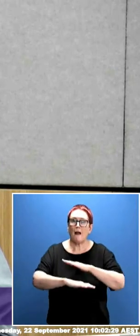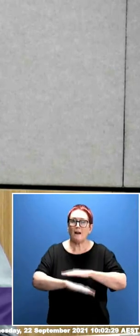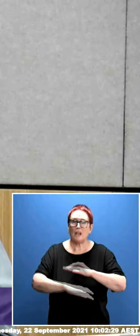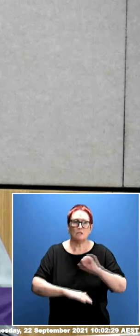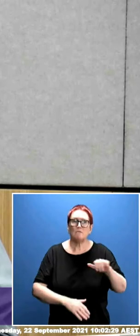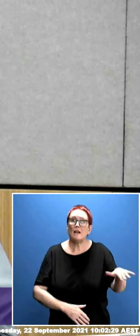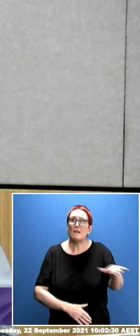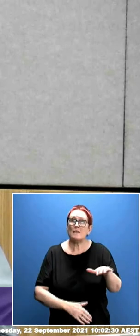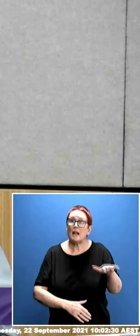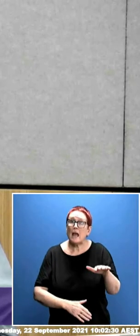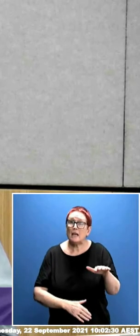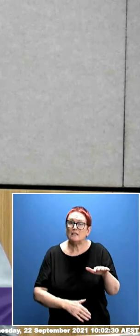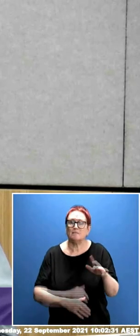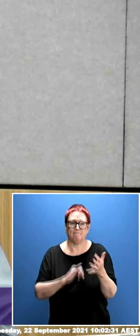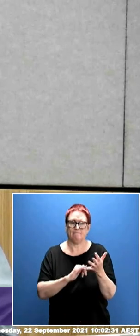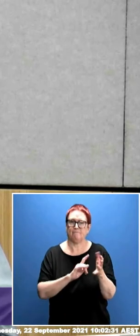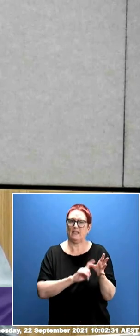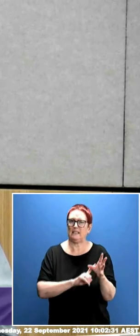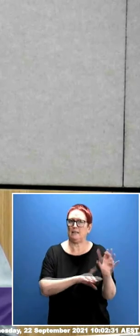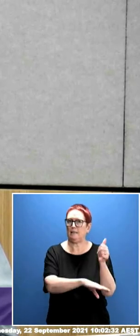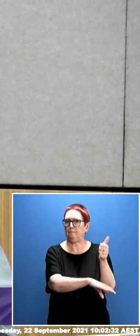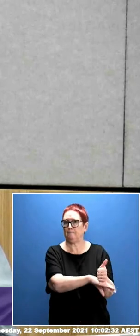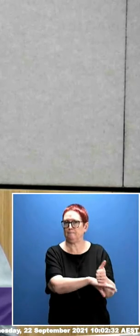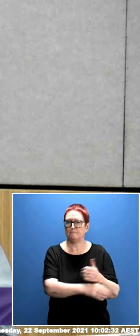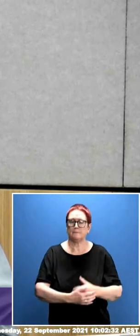Their land is where the City of Sydney is now located.